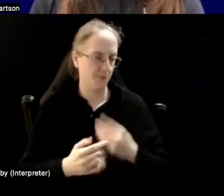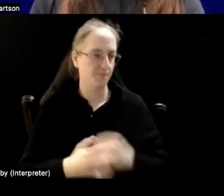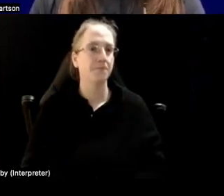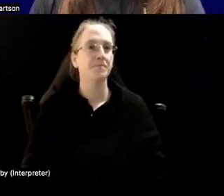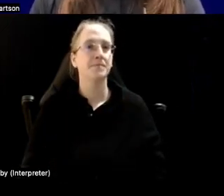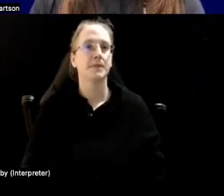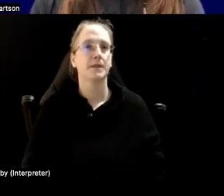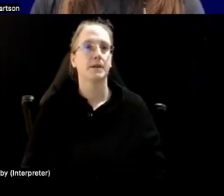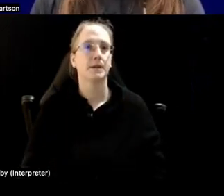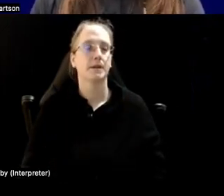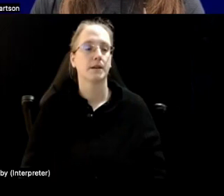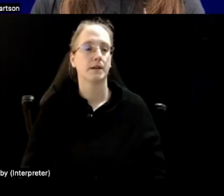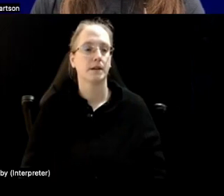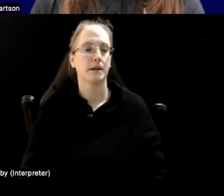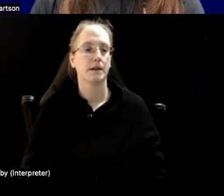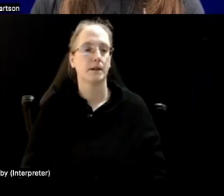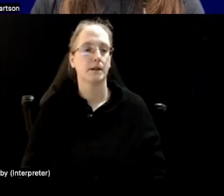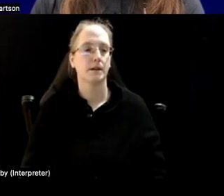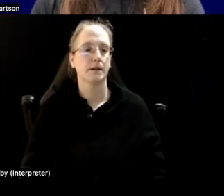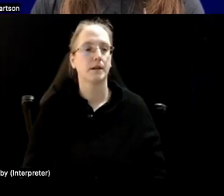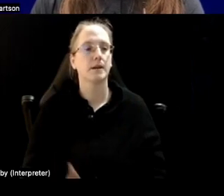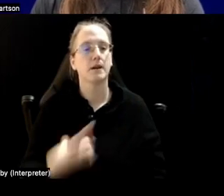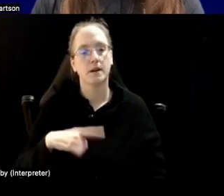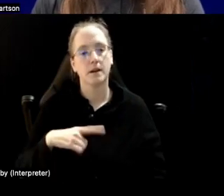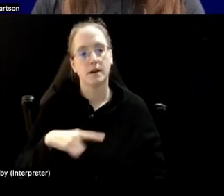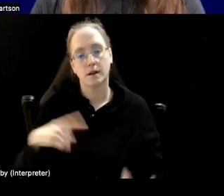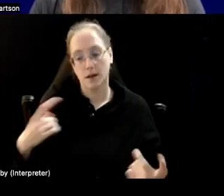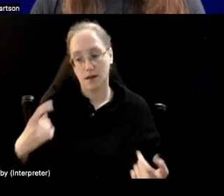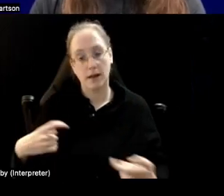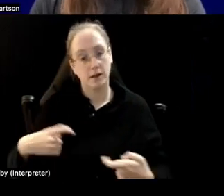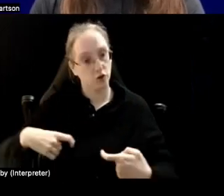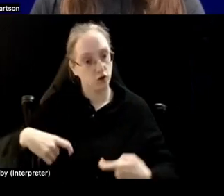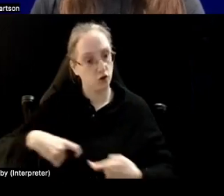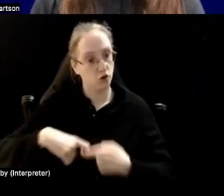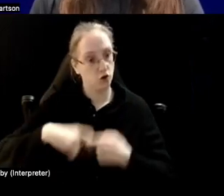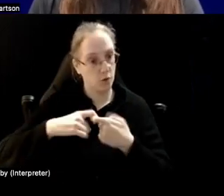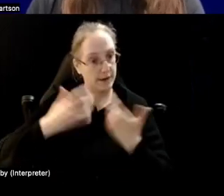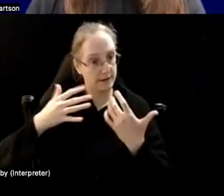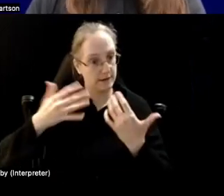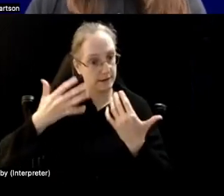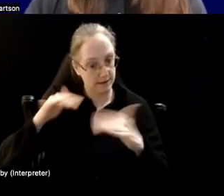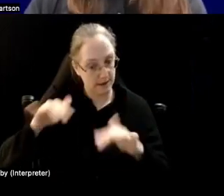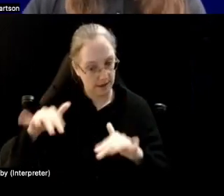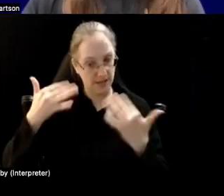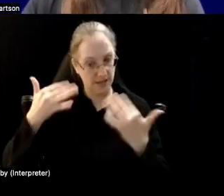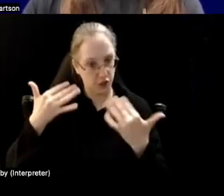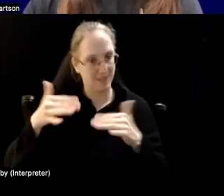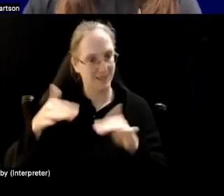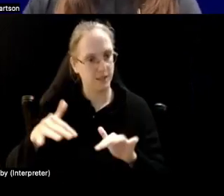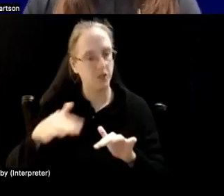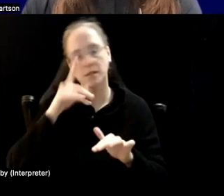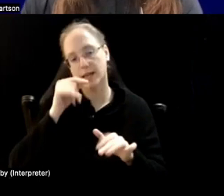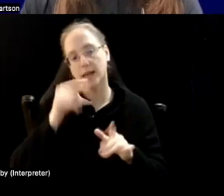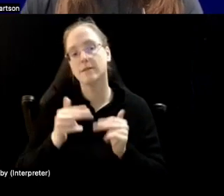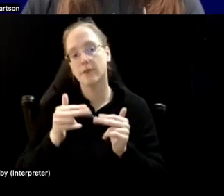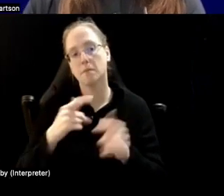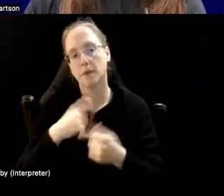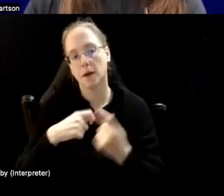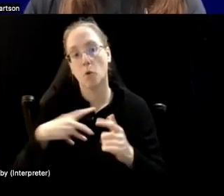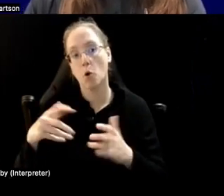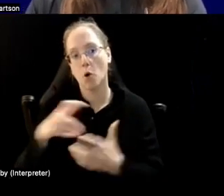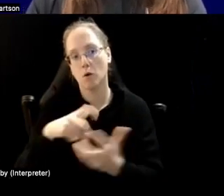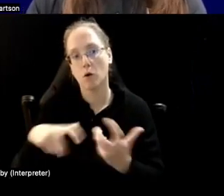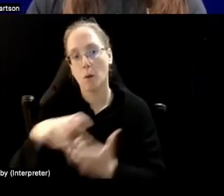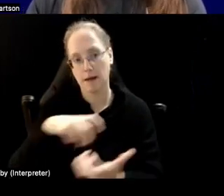because joint attention can develop and become more complex. So, I guess the earliest form of